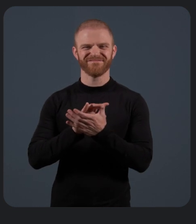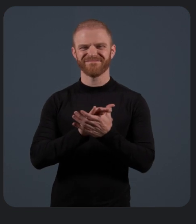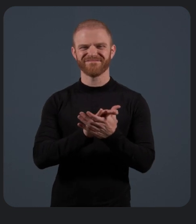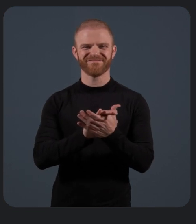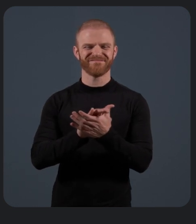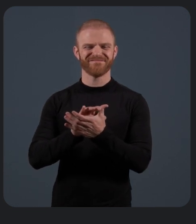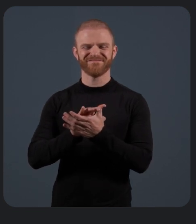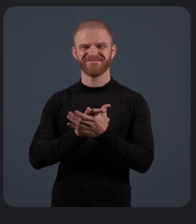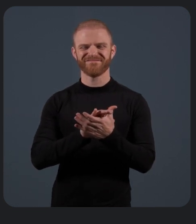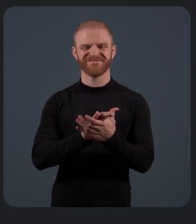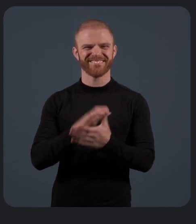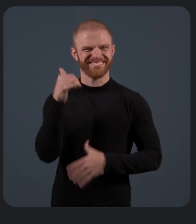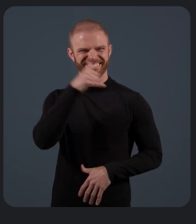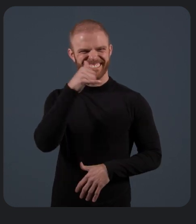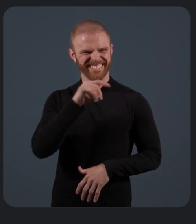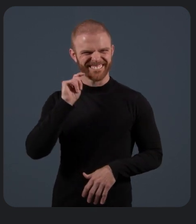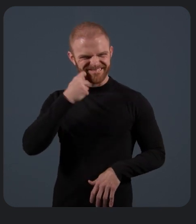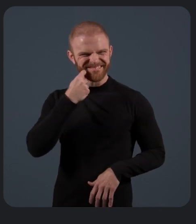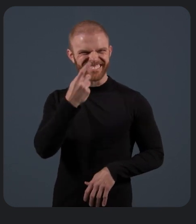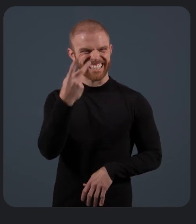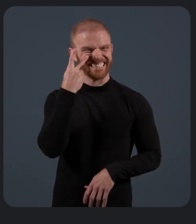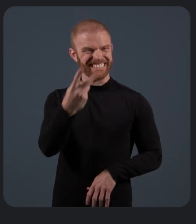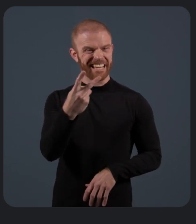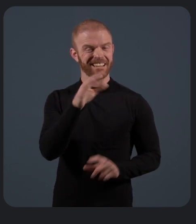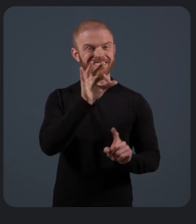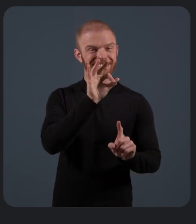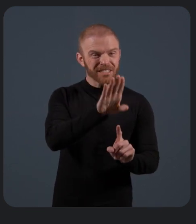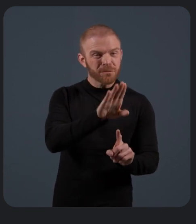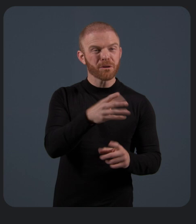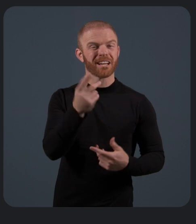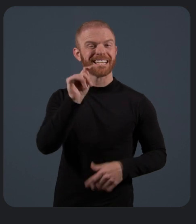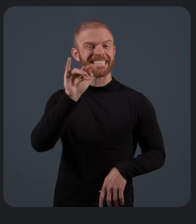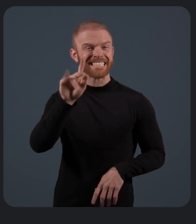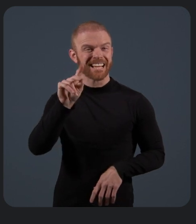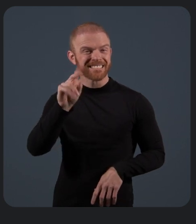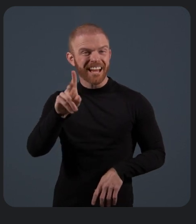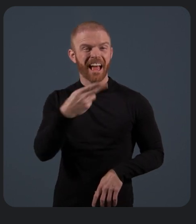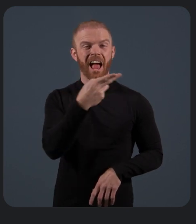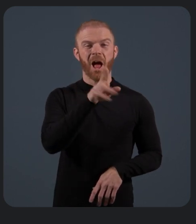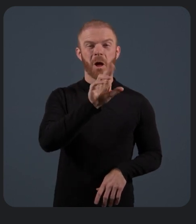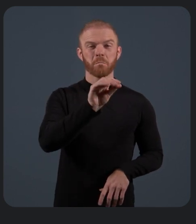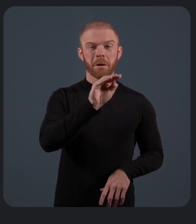Yeah. That was pretty cool. It's actually amazing to see how Facebook, TikTok, HBO